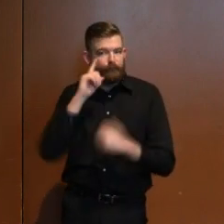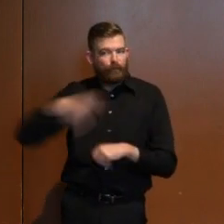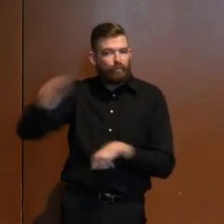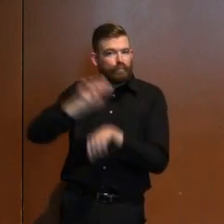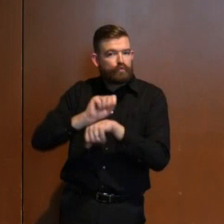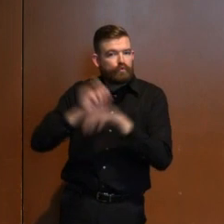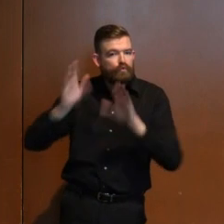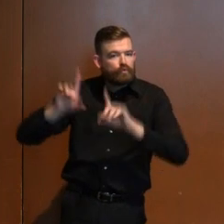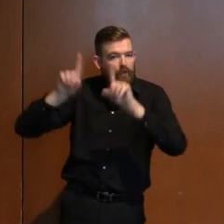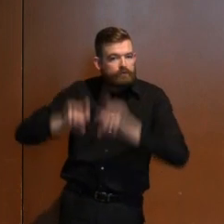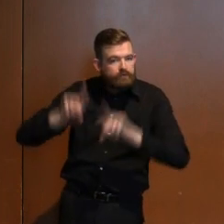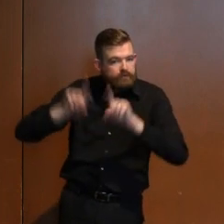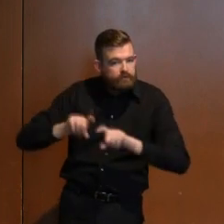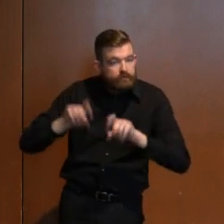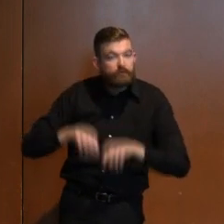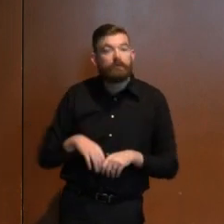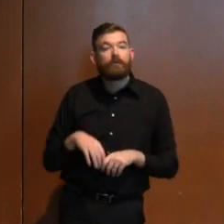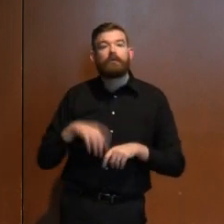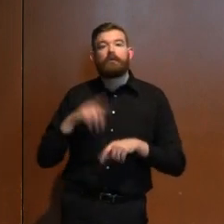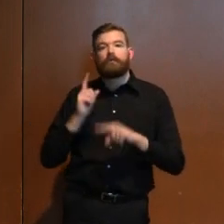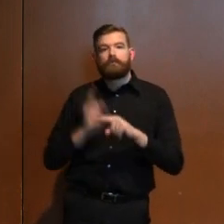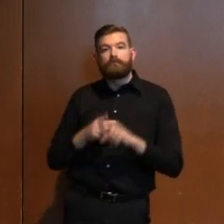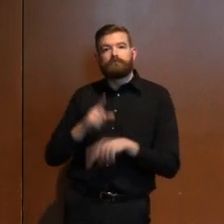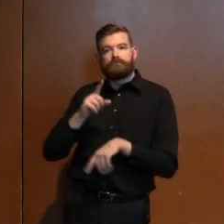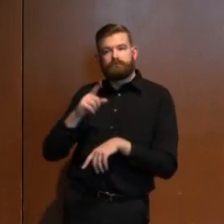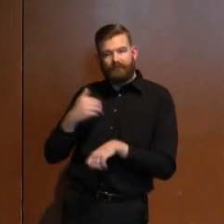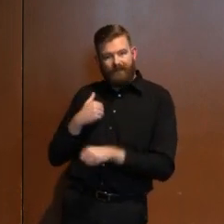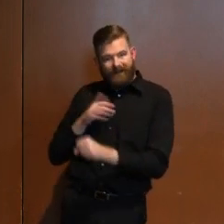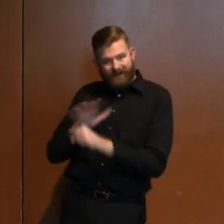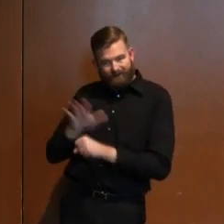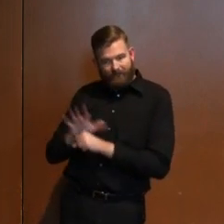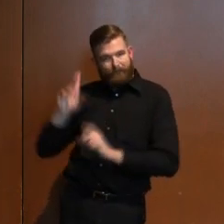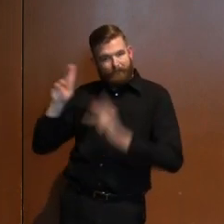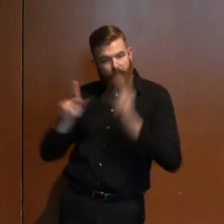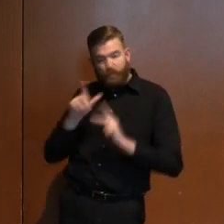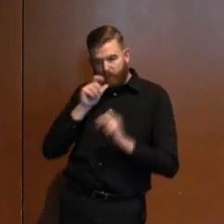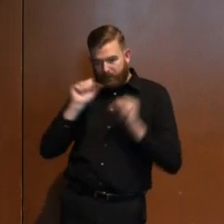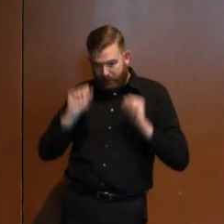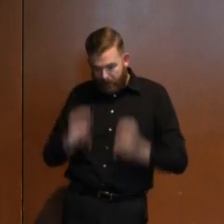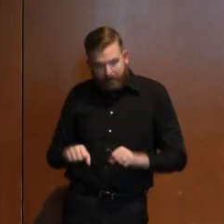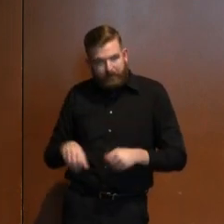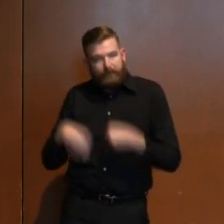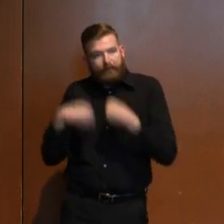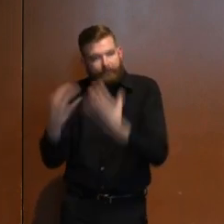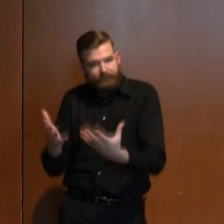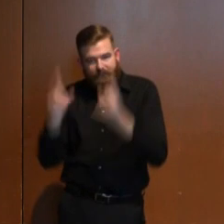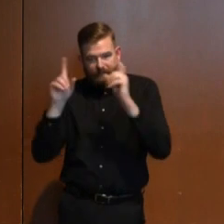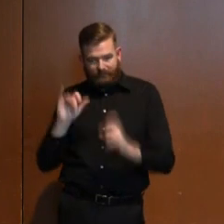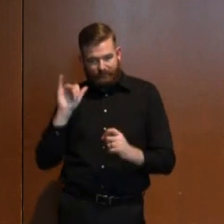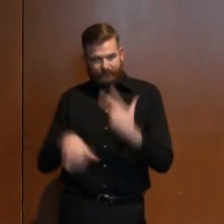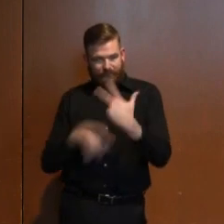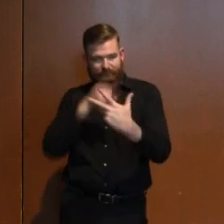TO TAKE THE SPECIMEN. THE PROTECTIVE PERSONAL EQUIPMENT THAT THE PERSONS NEED.